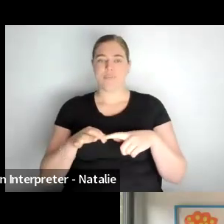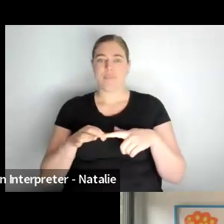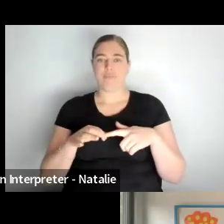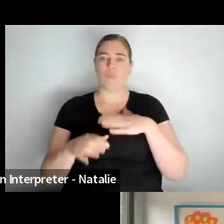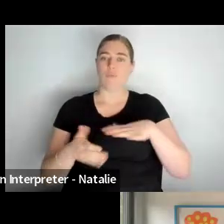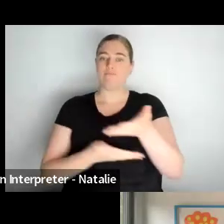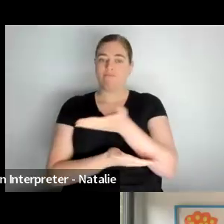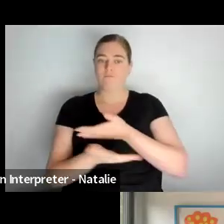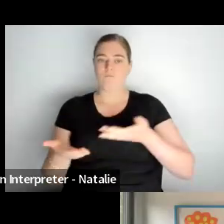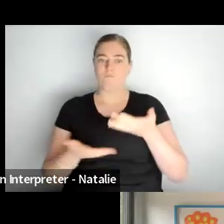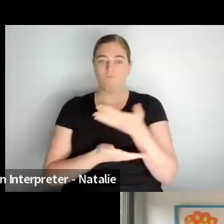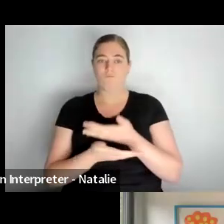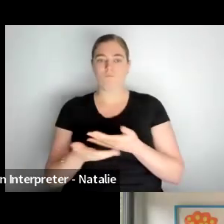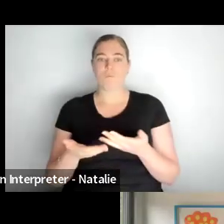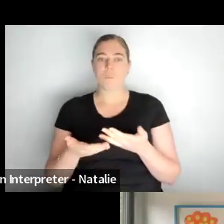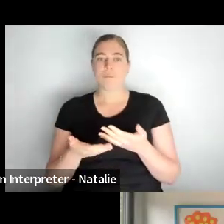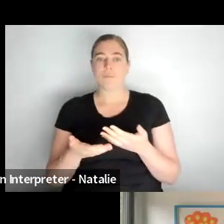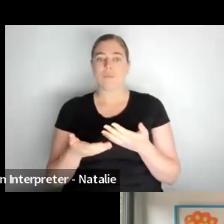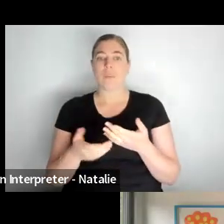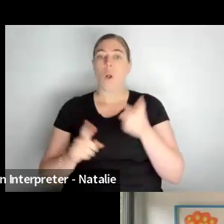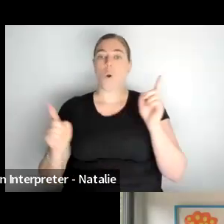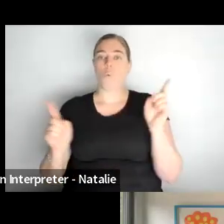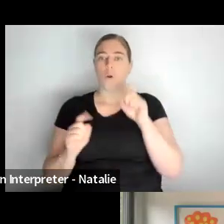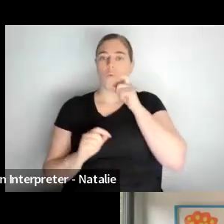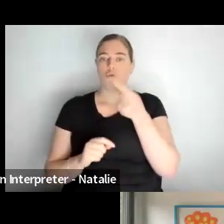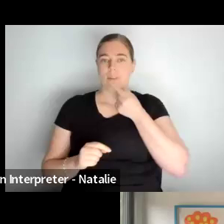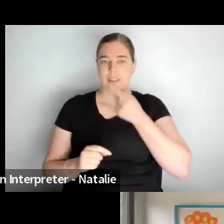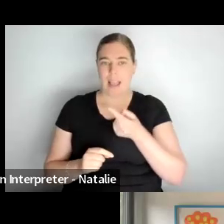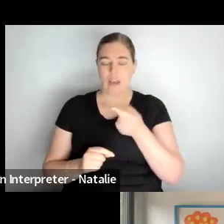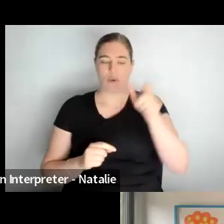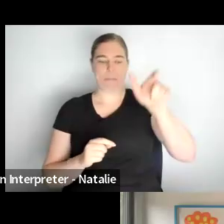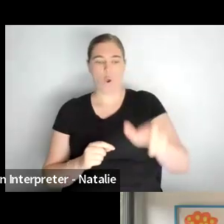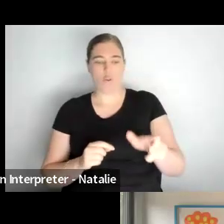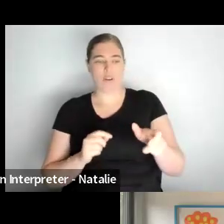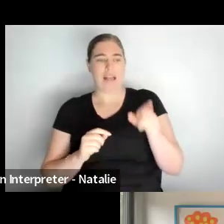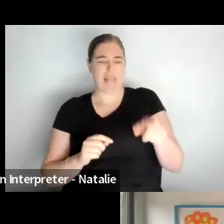on was what would you say to someone who is worried they don't have the expertise